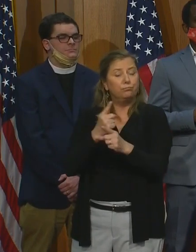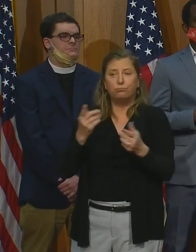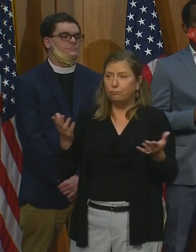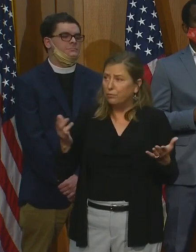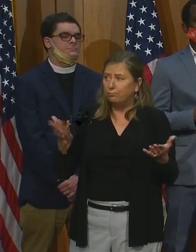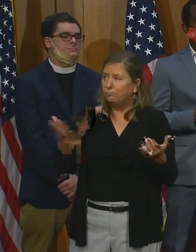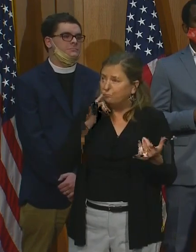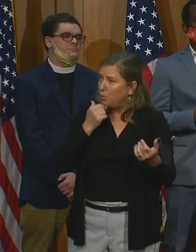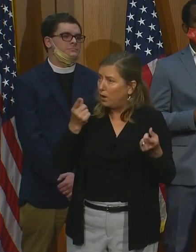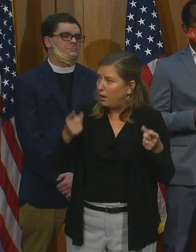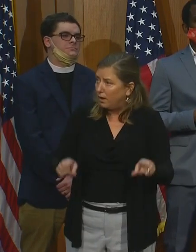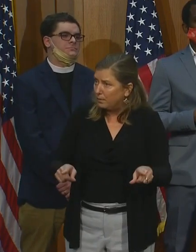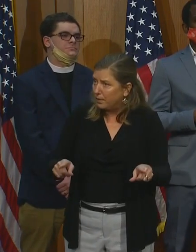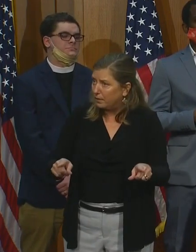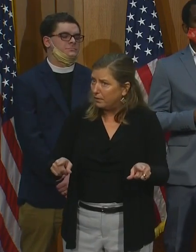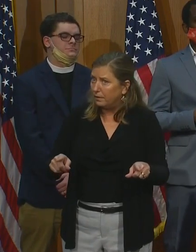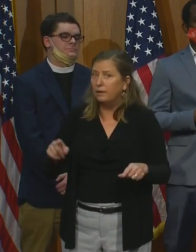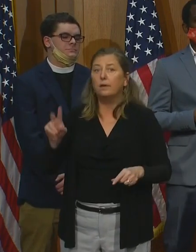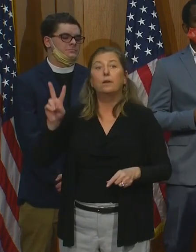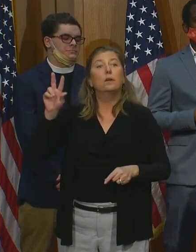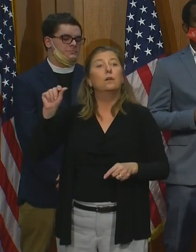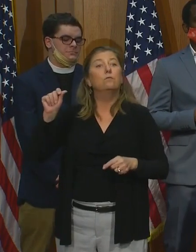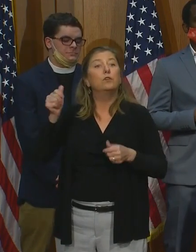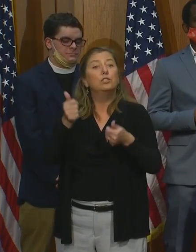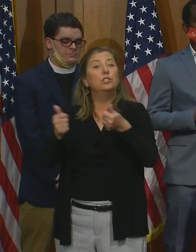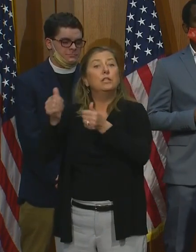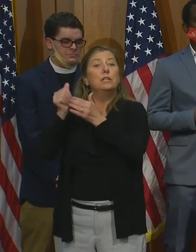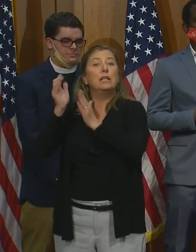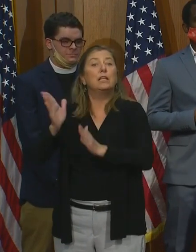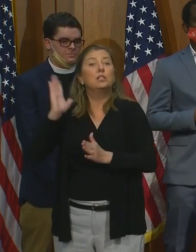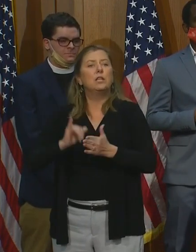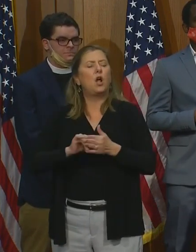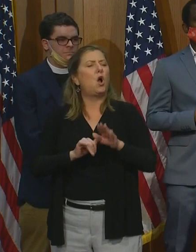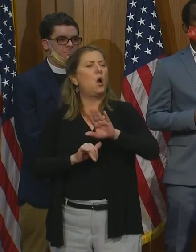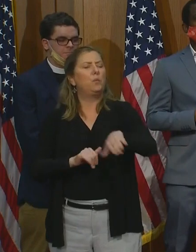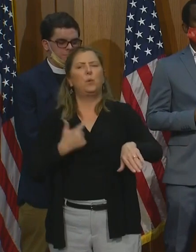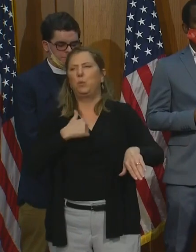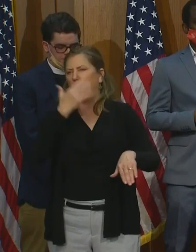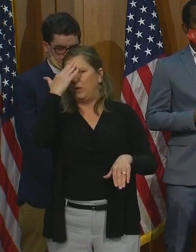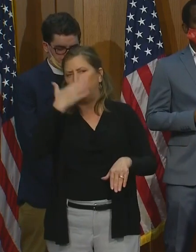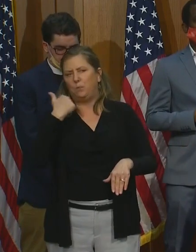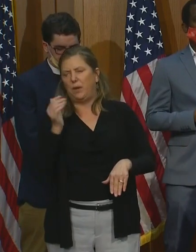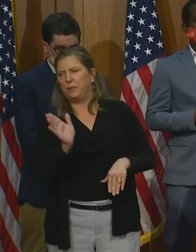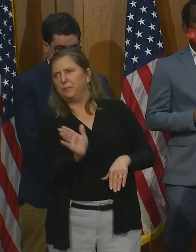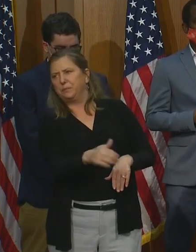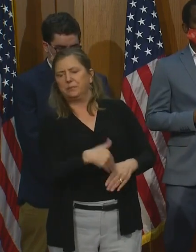INDEED. SO WHAT HAPPENED.